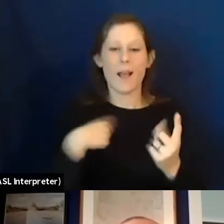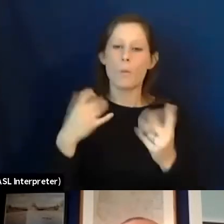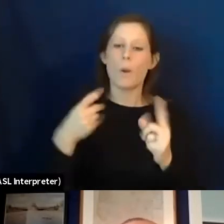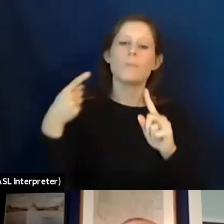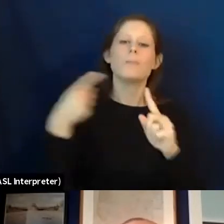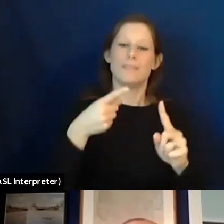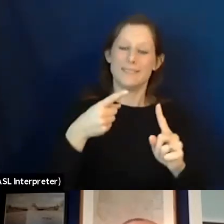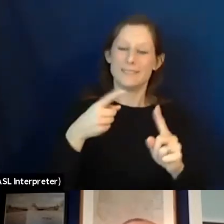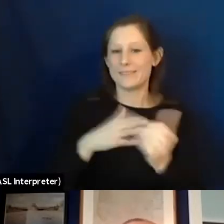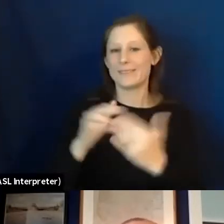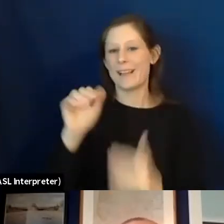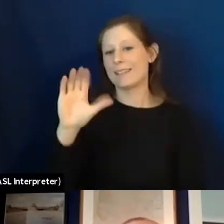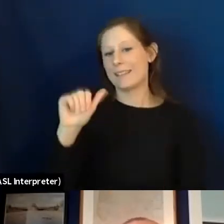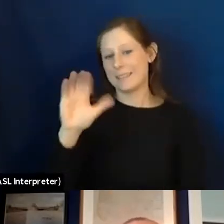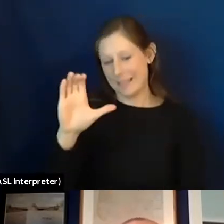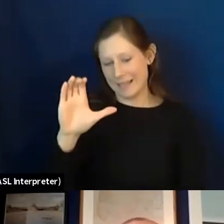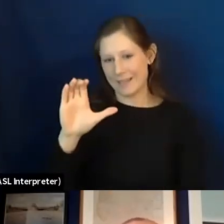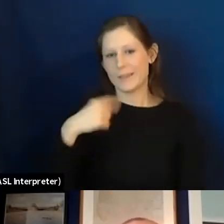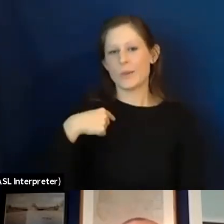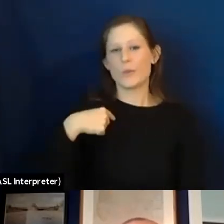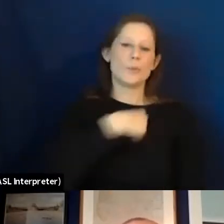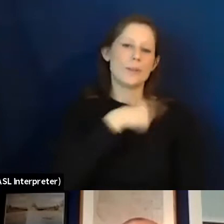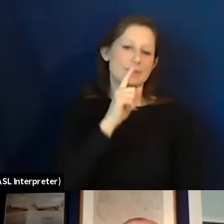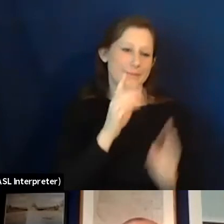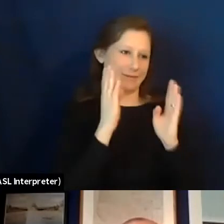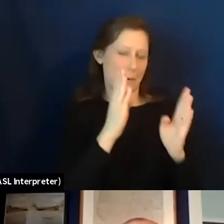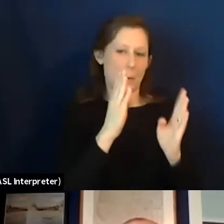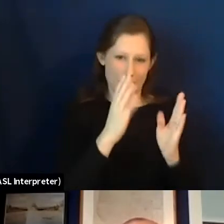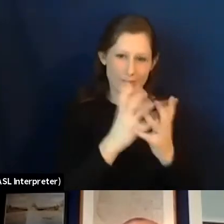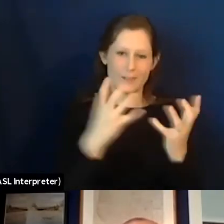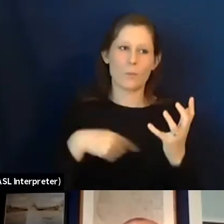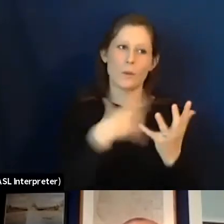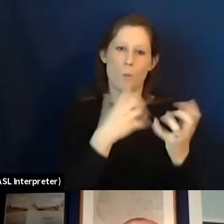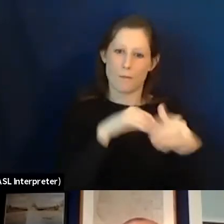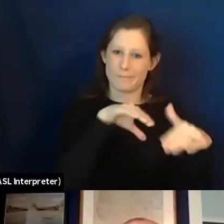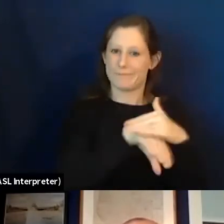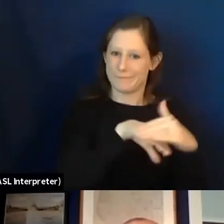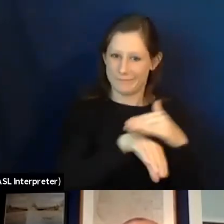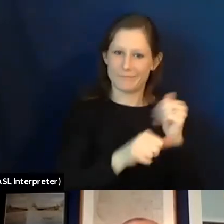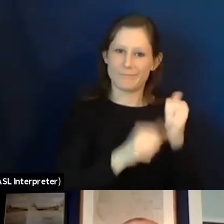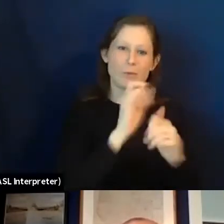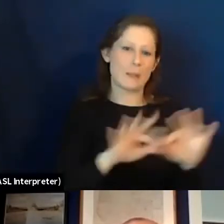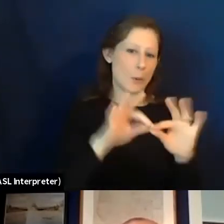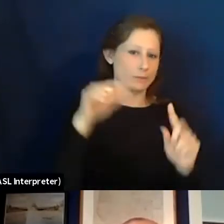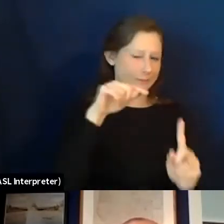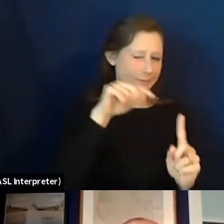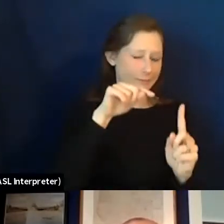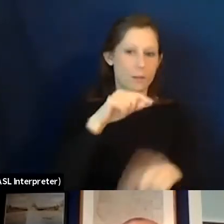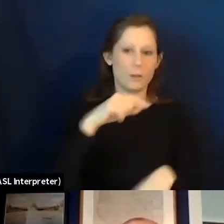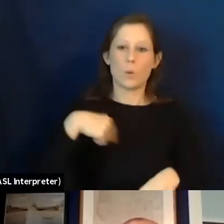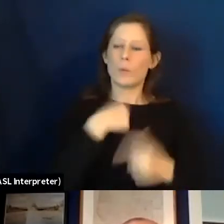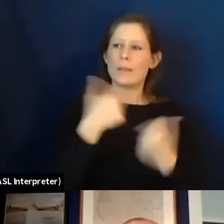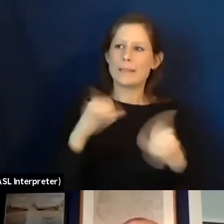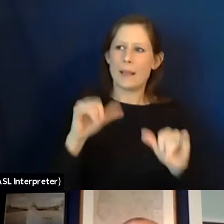the acac is um we really focus a lot on accessibility um we really were keeping in mind all of these